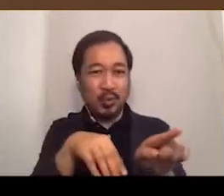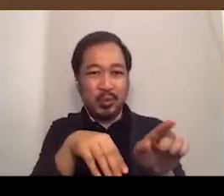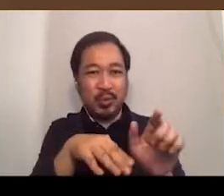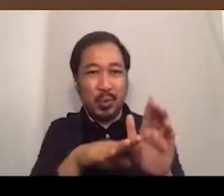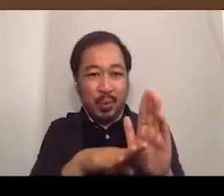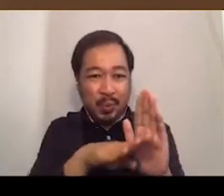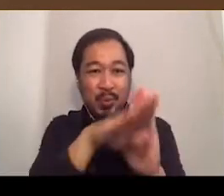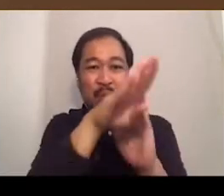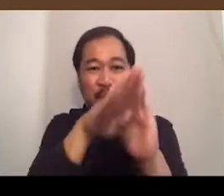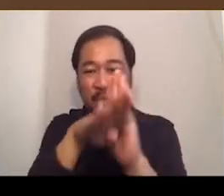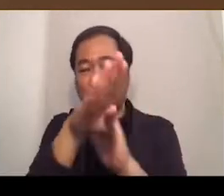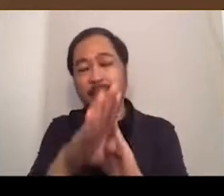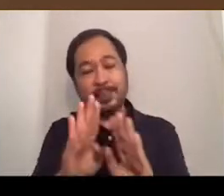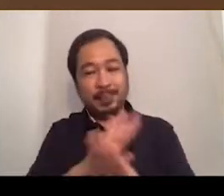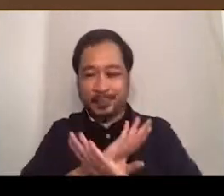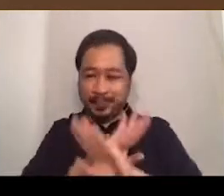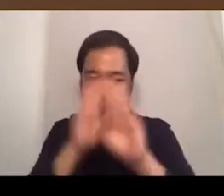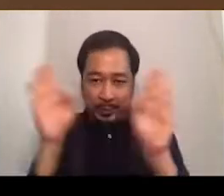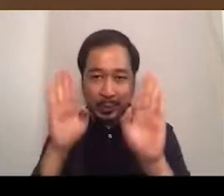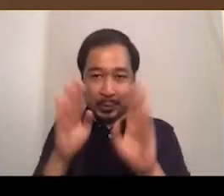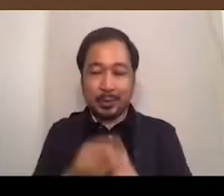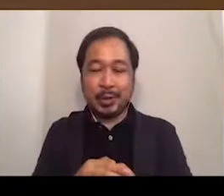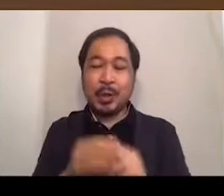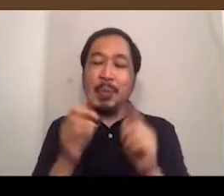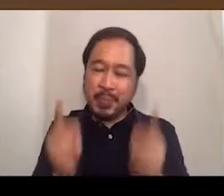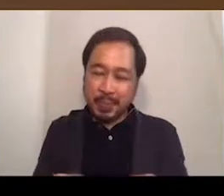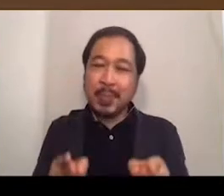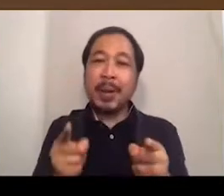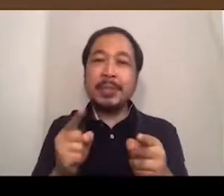We must work together to defeat it